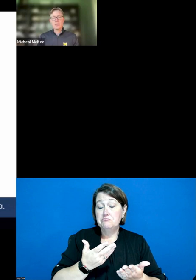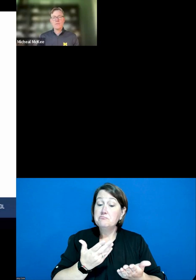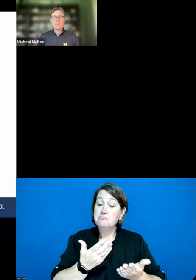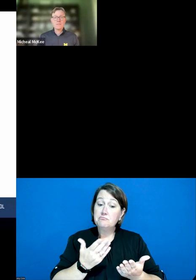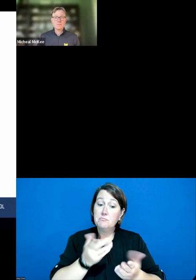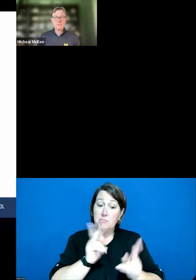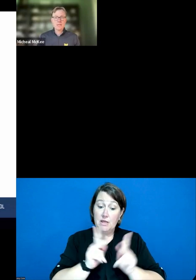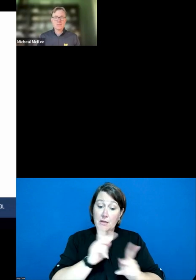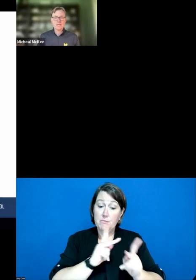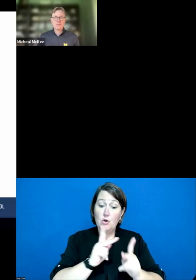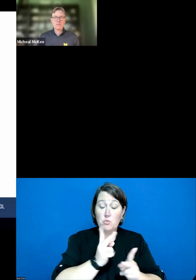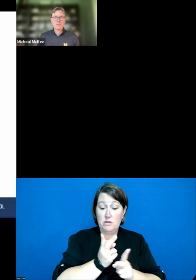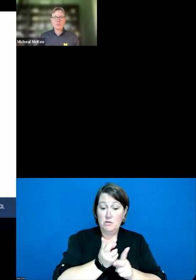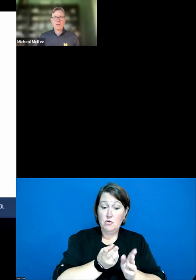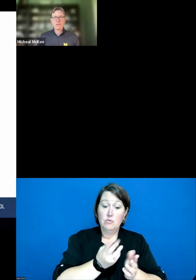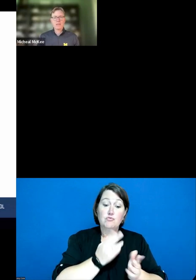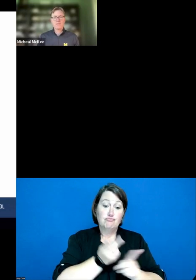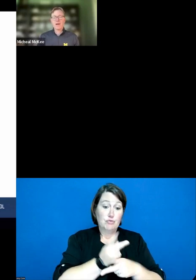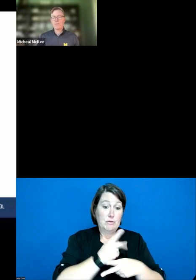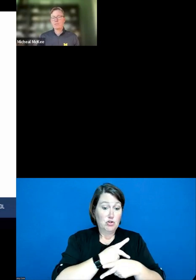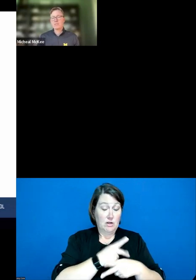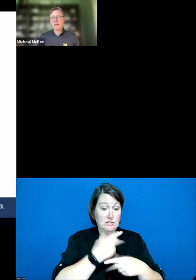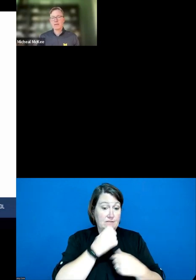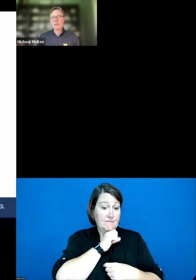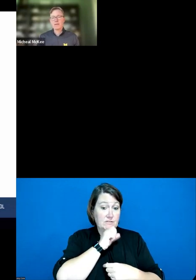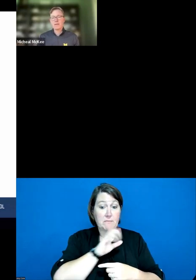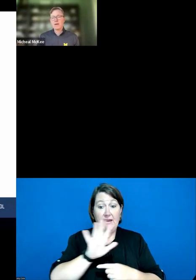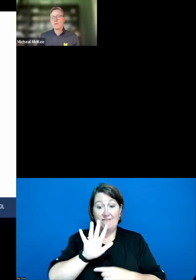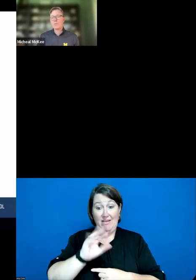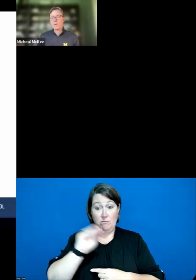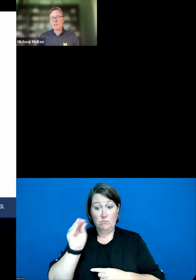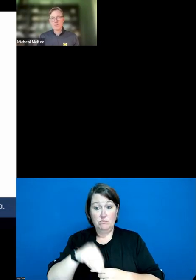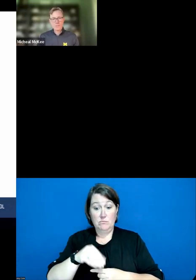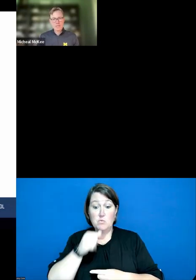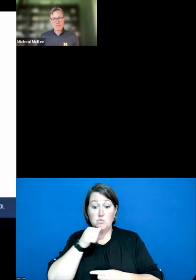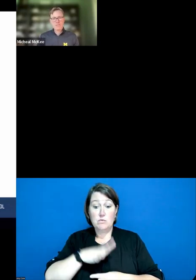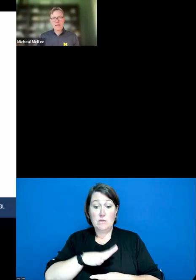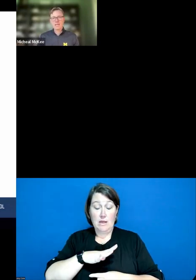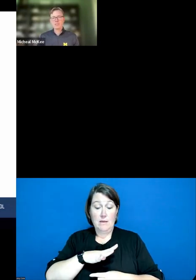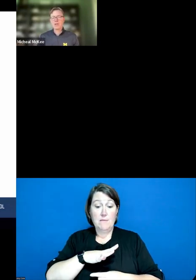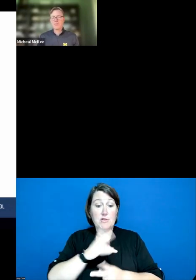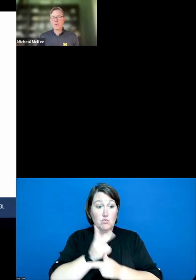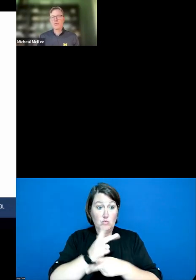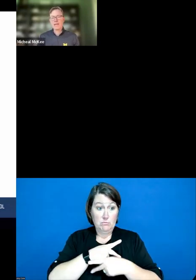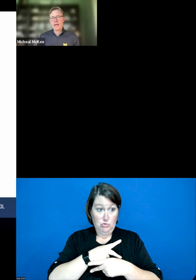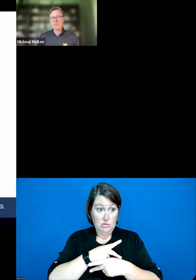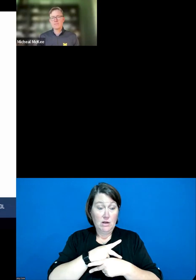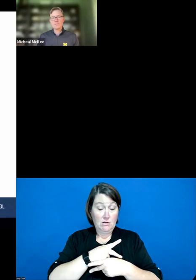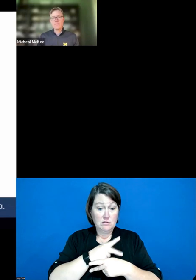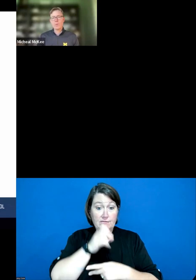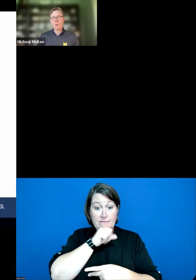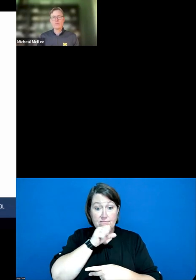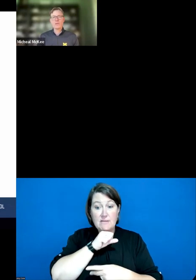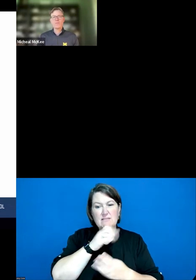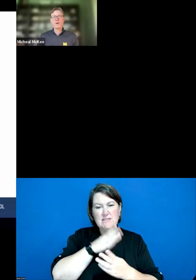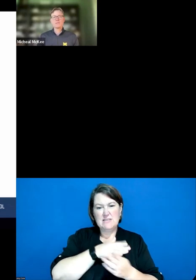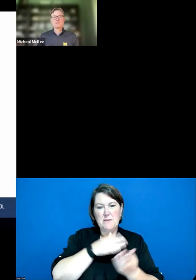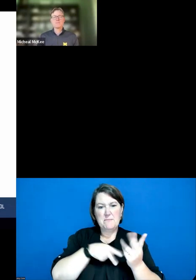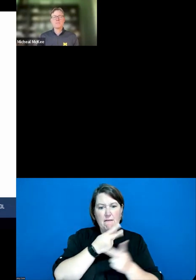there are some studies that have demonstrated that 5% of women in the reproductive age have already have some form of hearing loss.